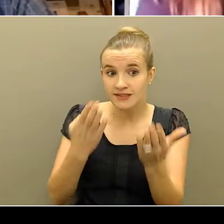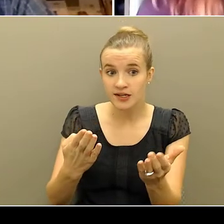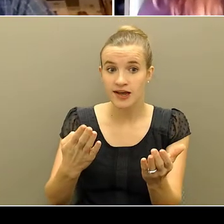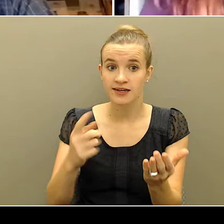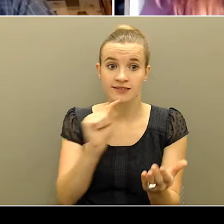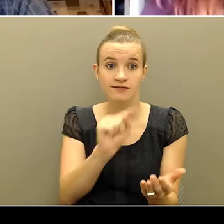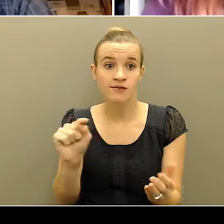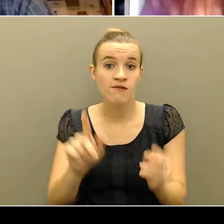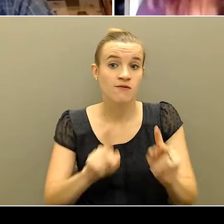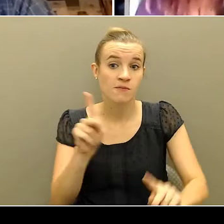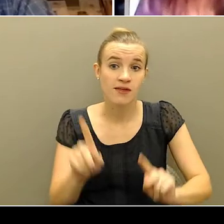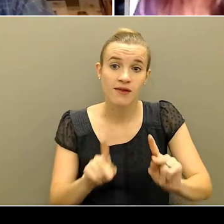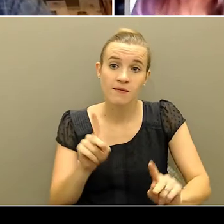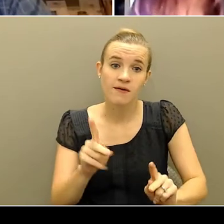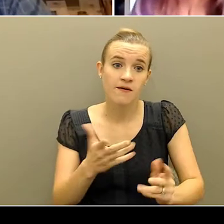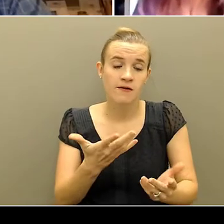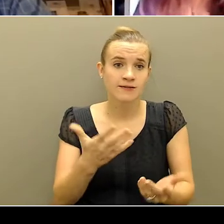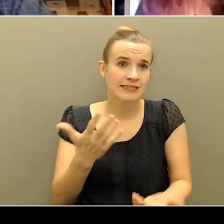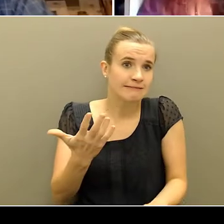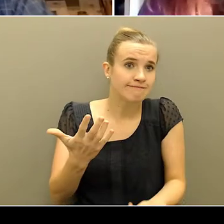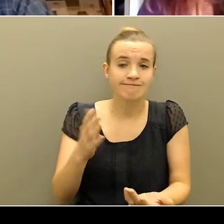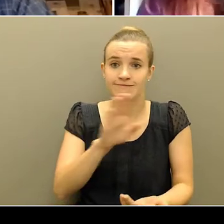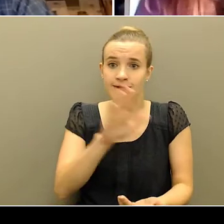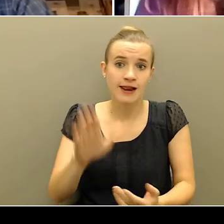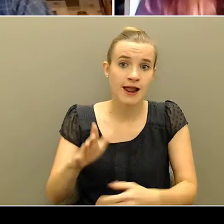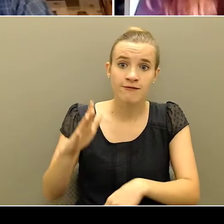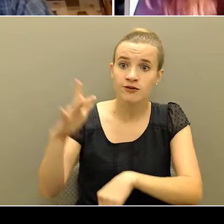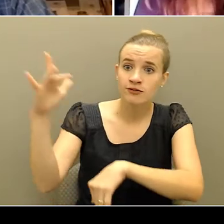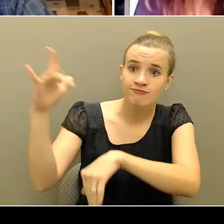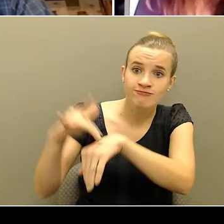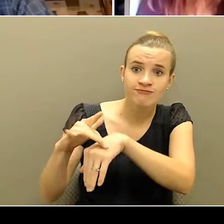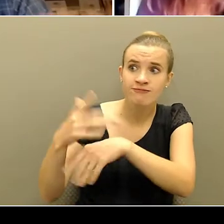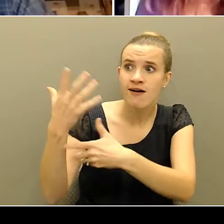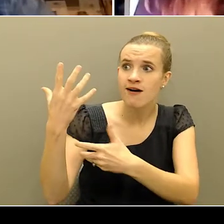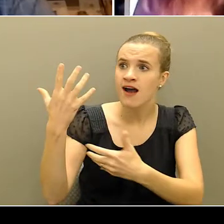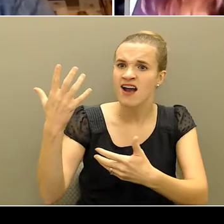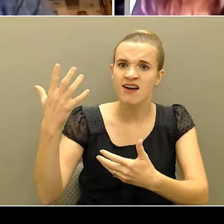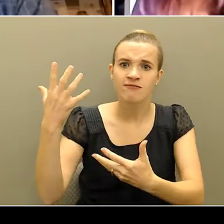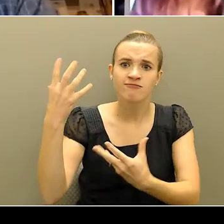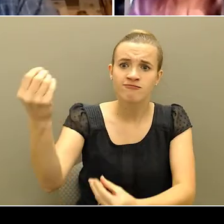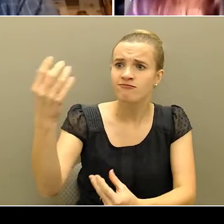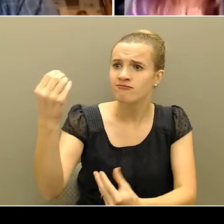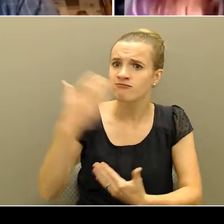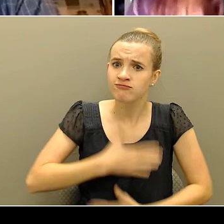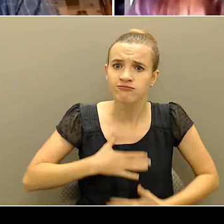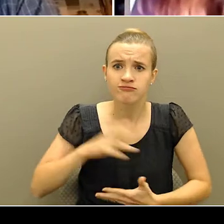know where to start. So besides you know, wheelchairtraveling.com, you know, and support groups, you know, and that kind of a thing and there's like local